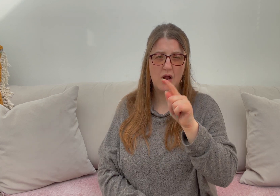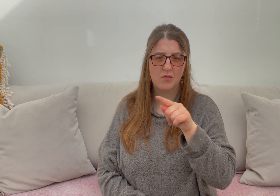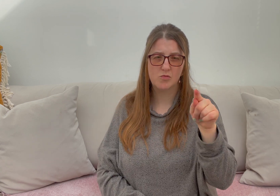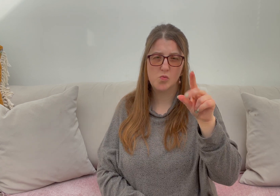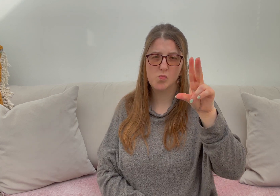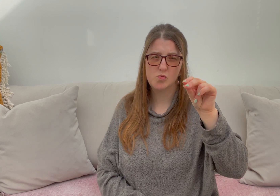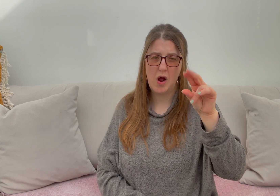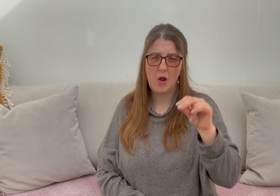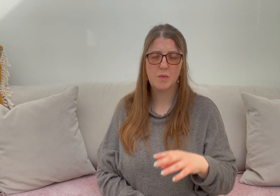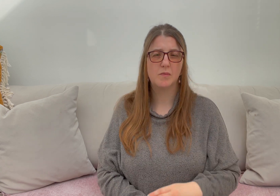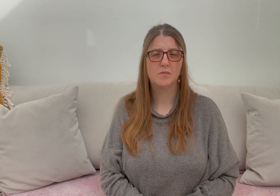Ok, now showing you 10 - 12